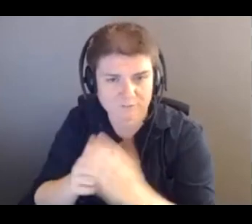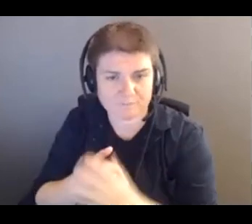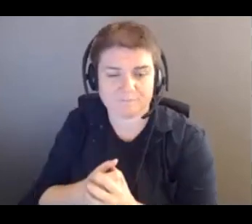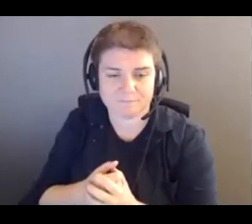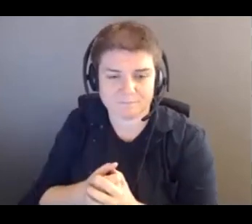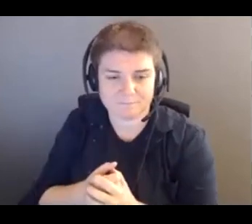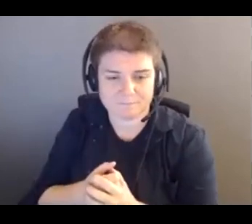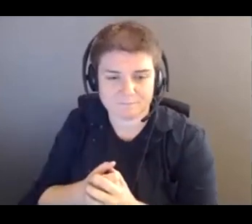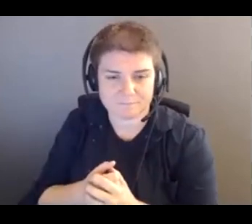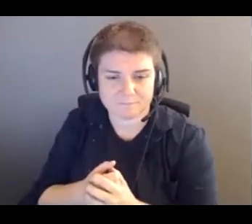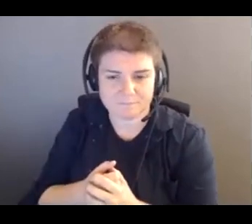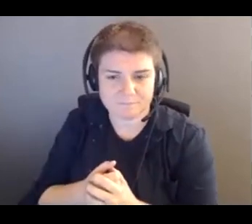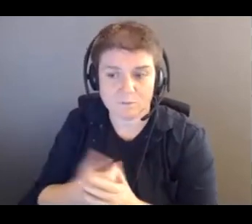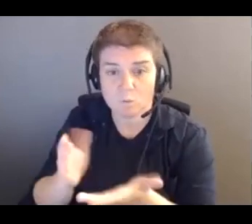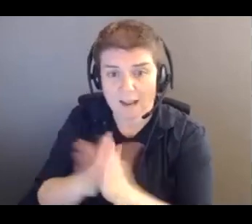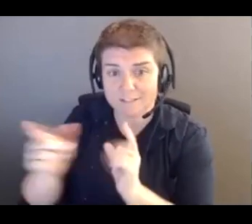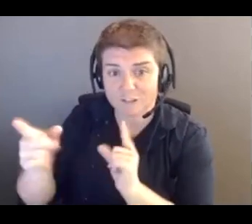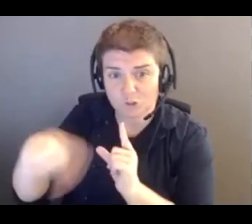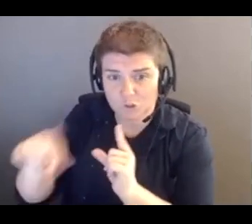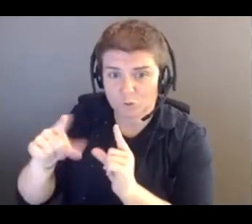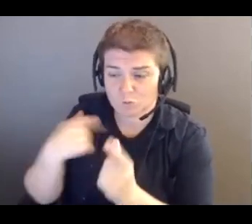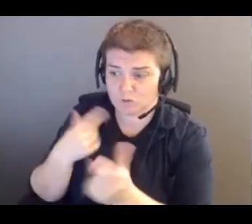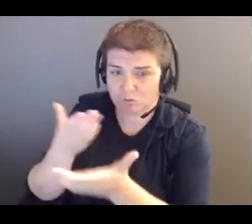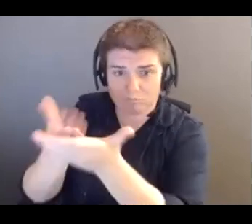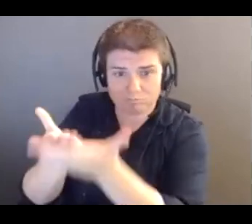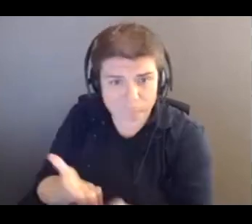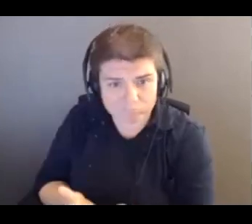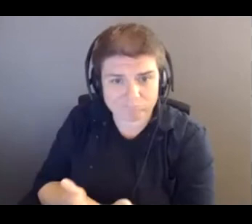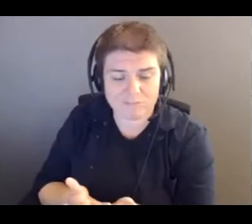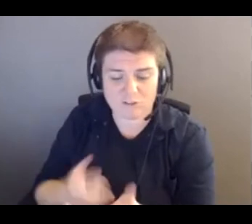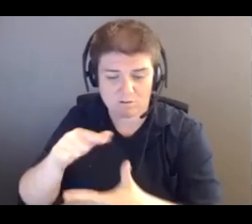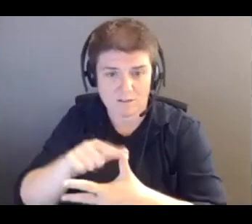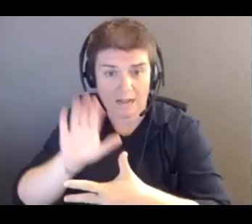You re being asked to make a case, so an exceptional score isn't that the art that is being proposed